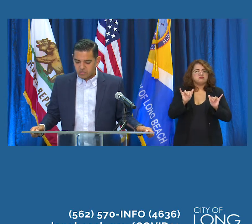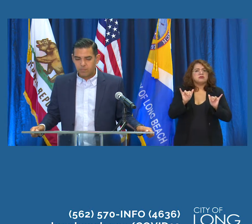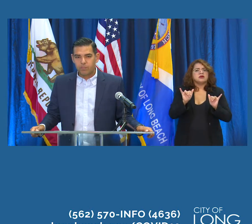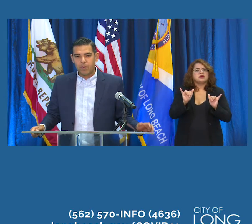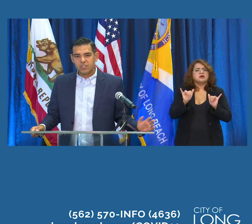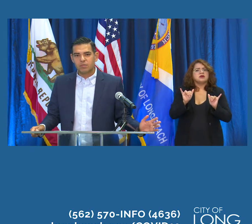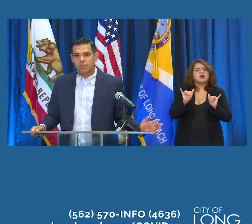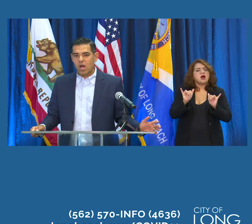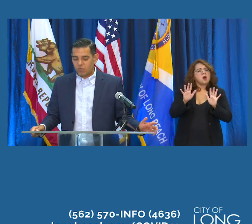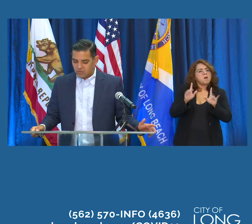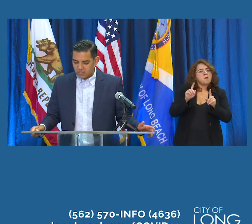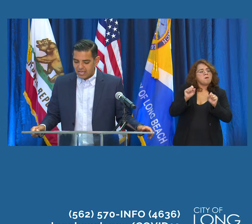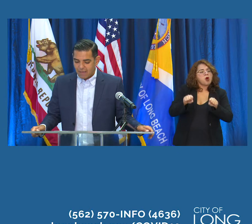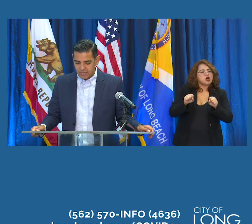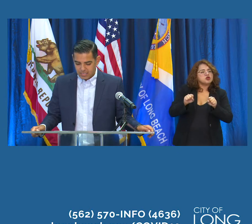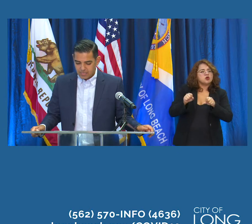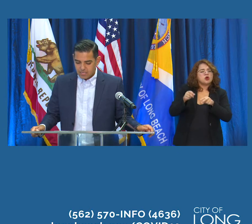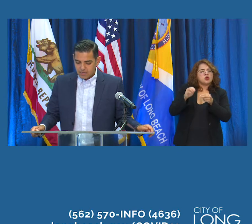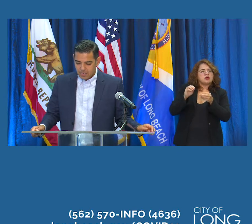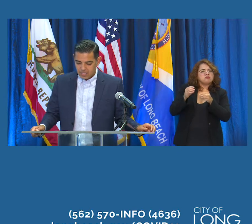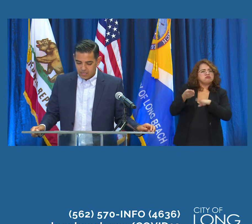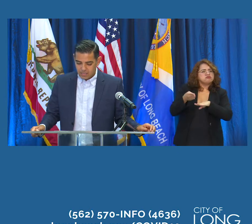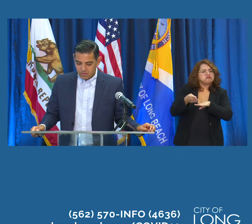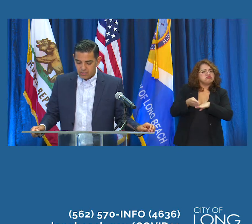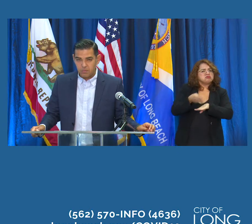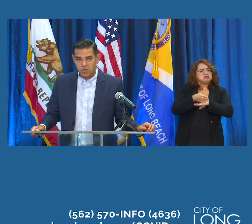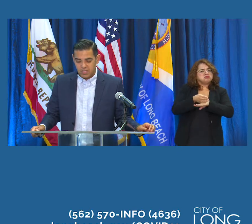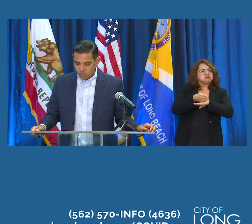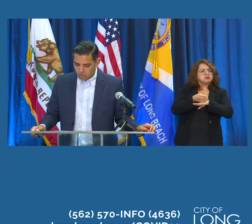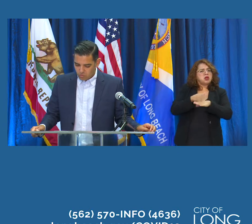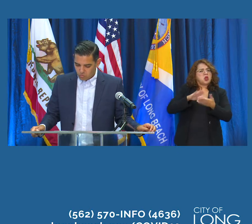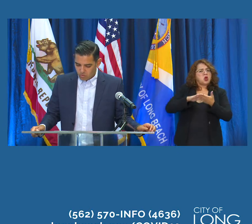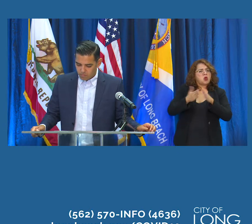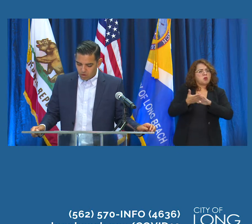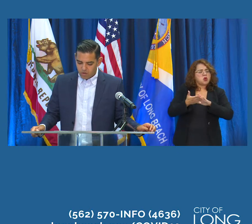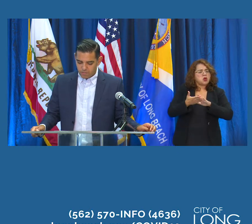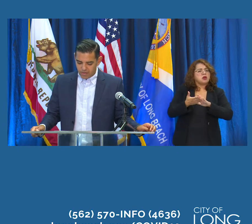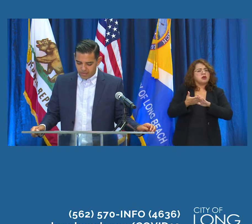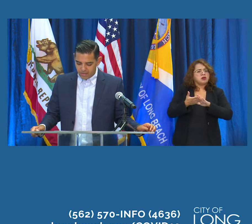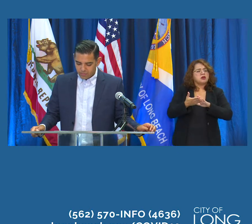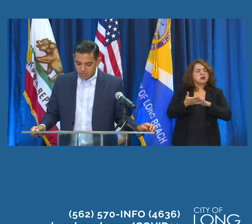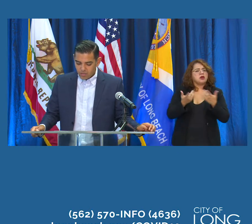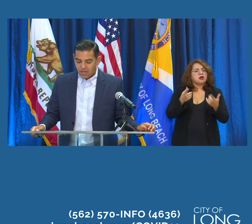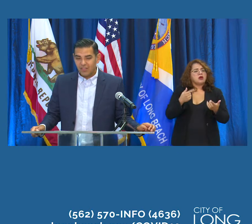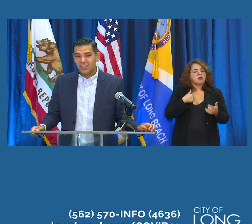is some possible progress that is happening in the community and we're heartened by that.